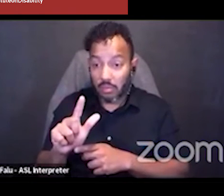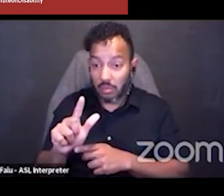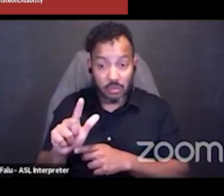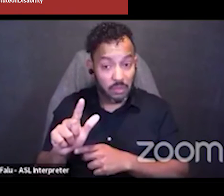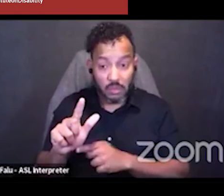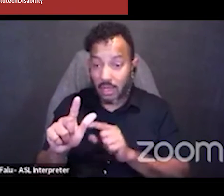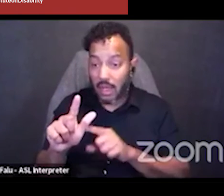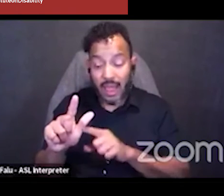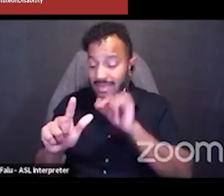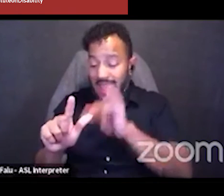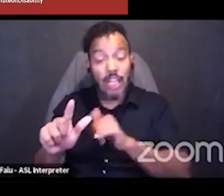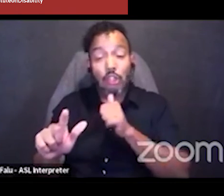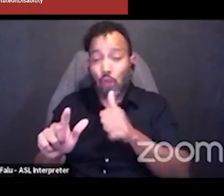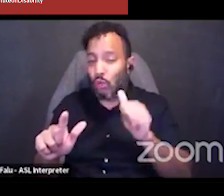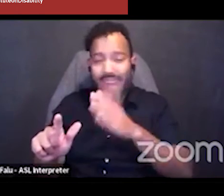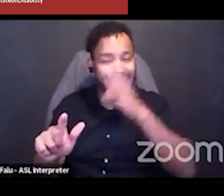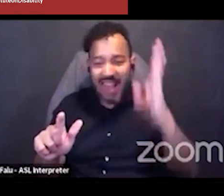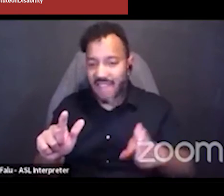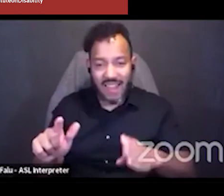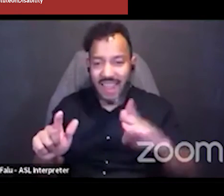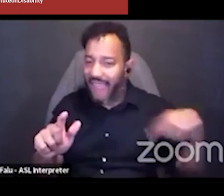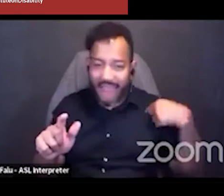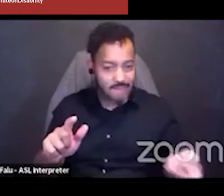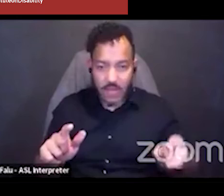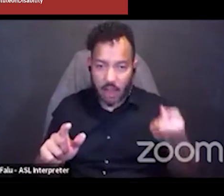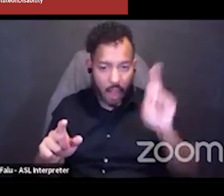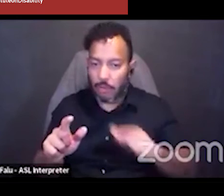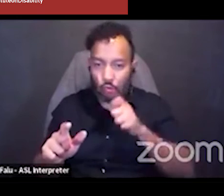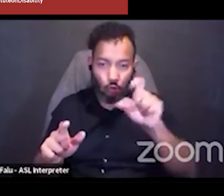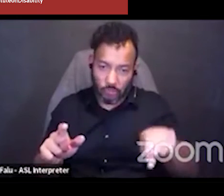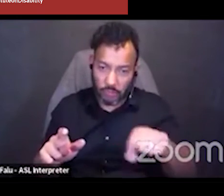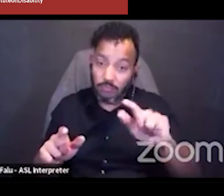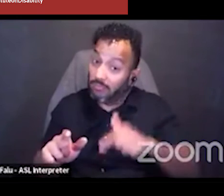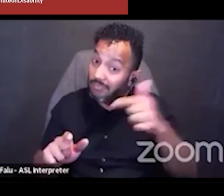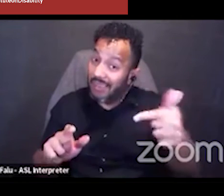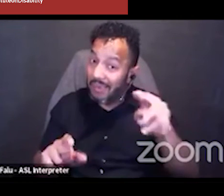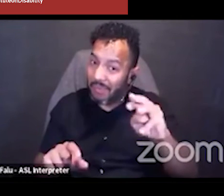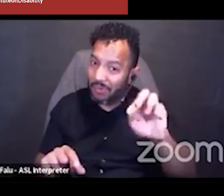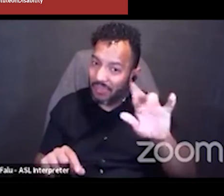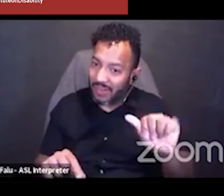never, ever happen again. Back to you Maria.